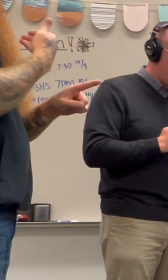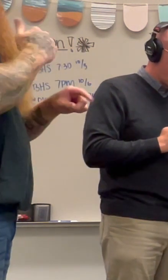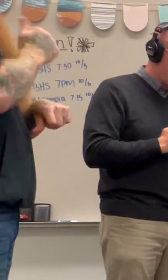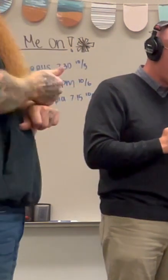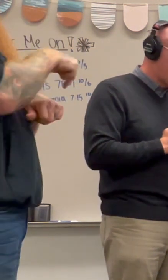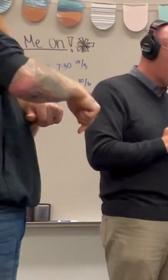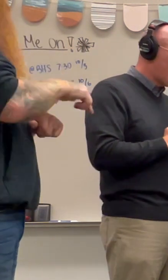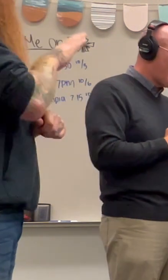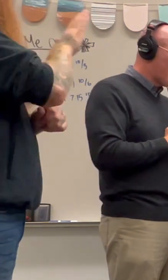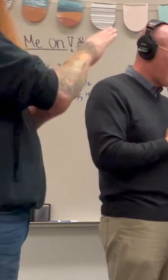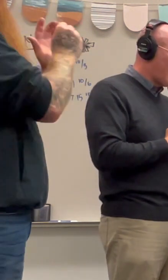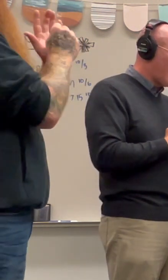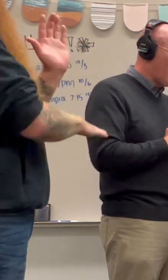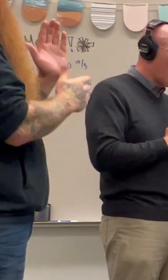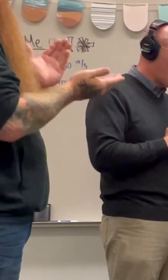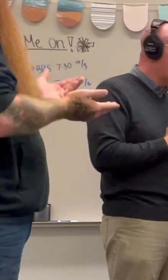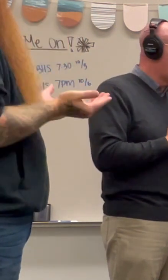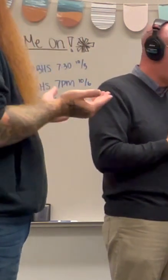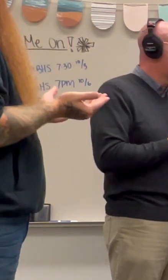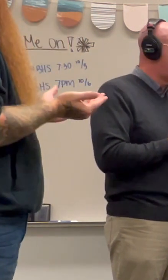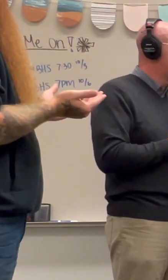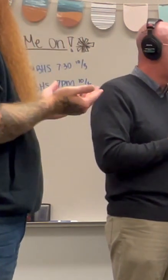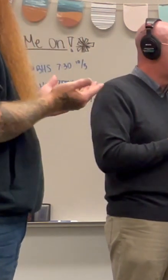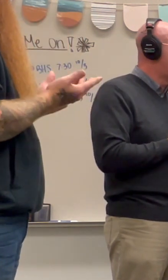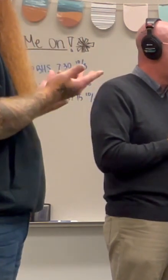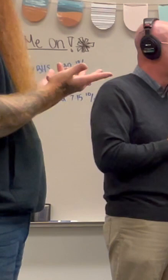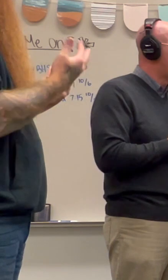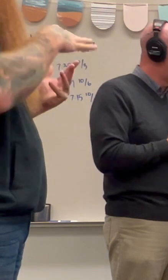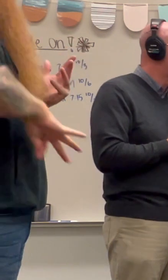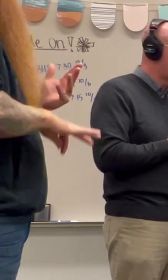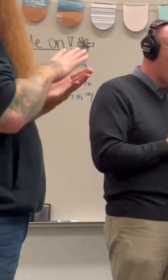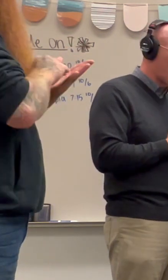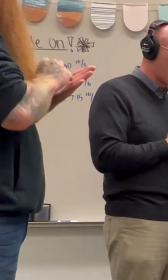um your students here Rainey what are the benefits of learning ASL we just heard one of